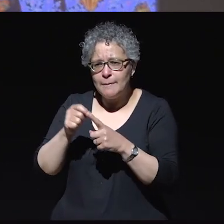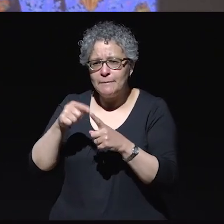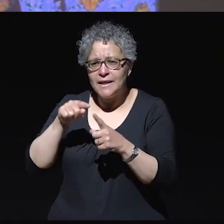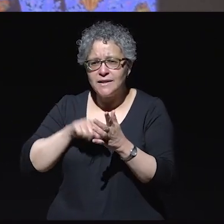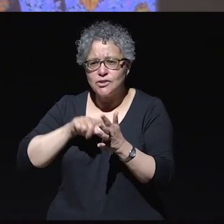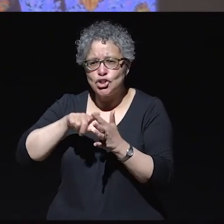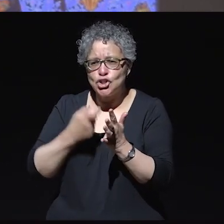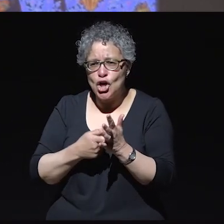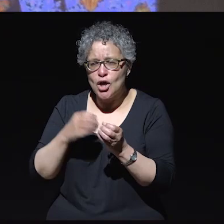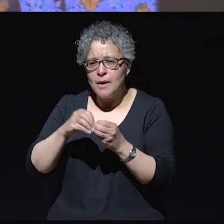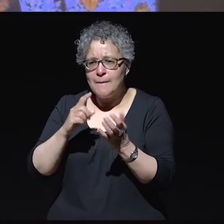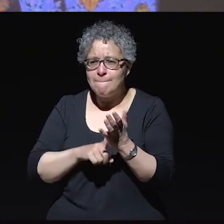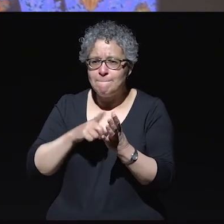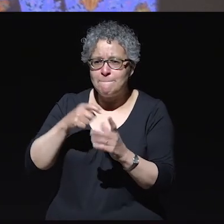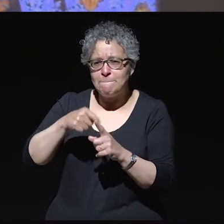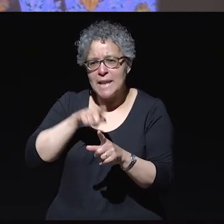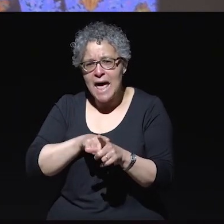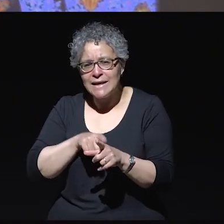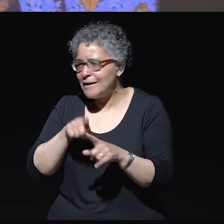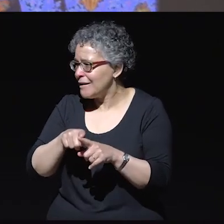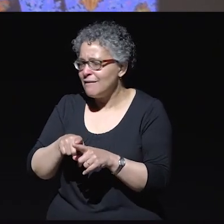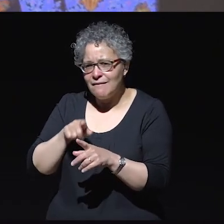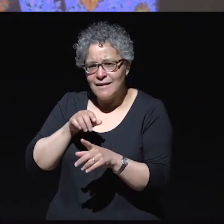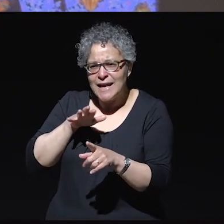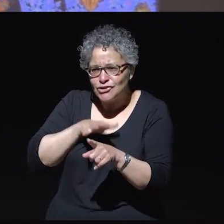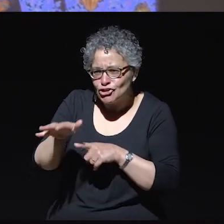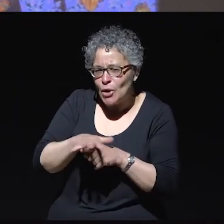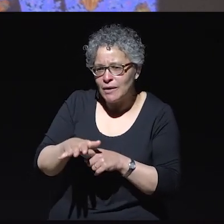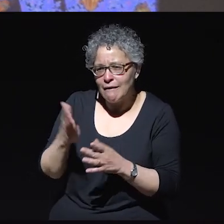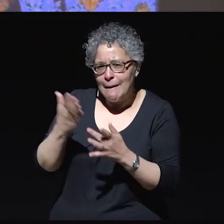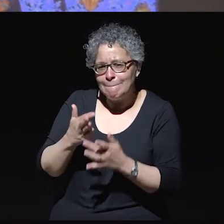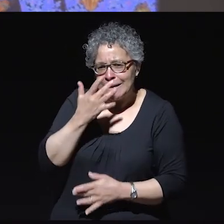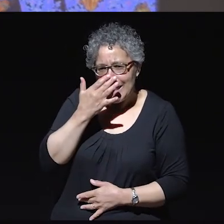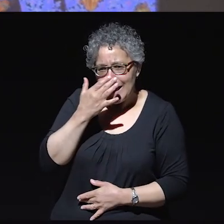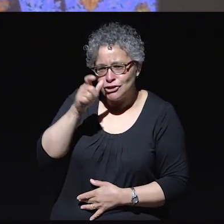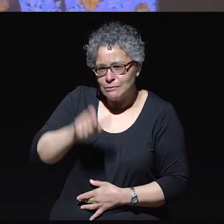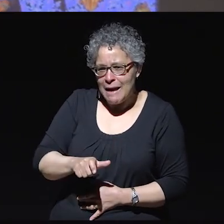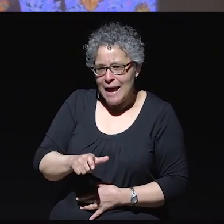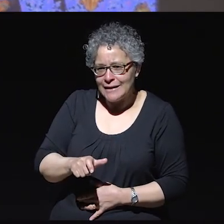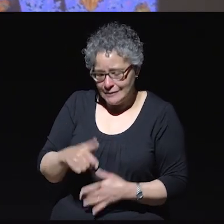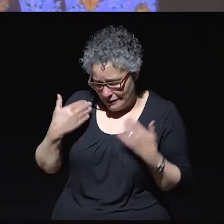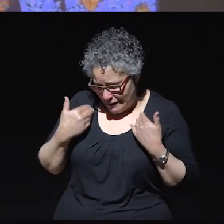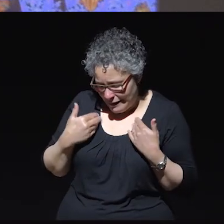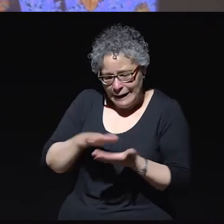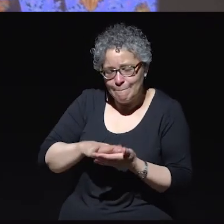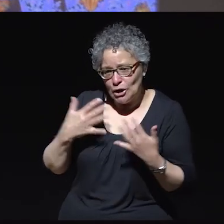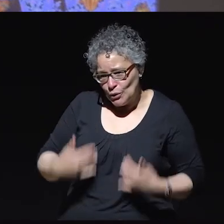about a middle-aged bloke dressed in blue in front of a fence that's actually broken with a sort of idyllic landscape in the background,